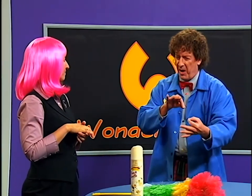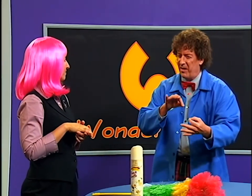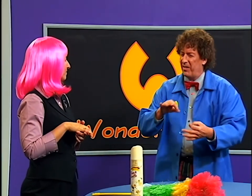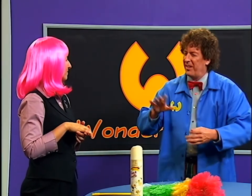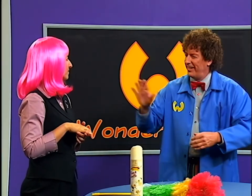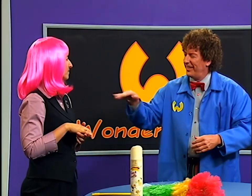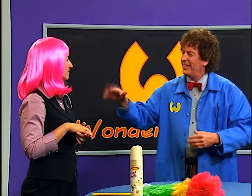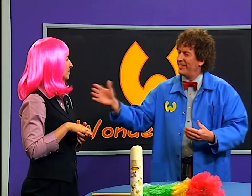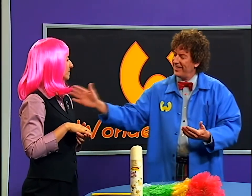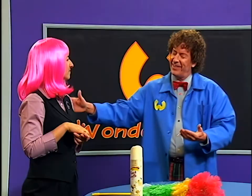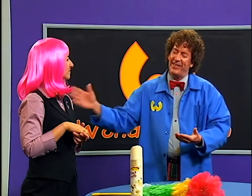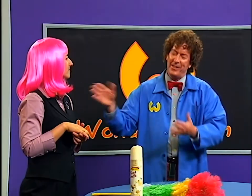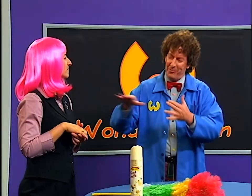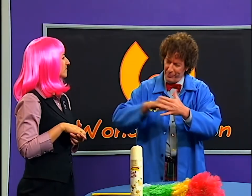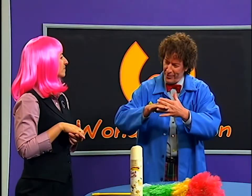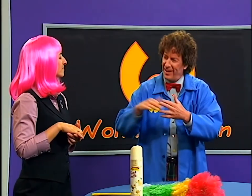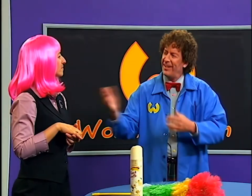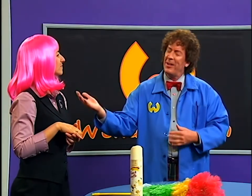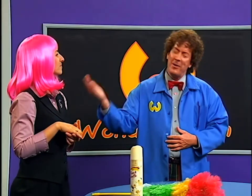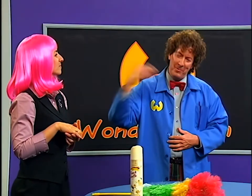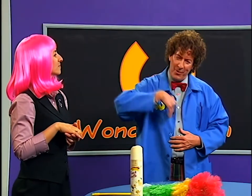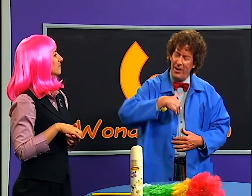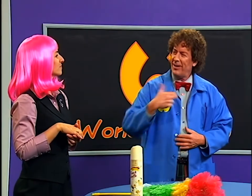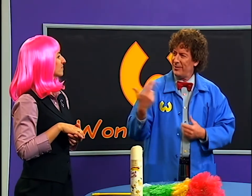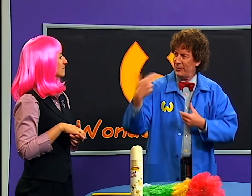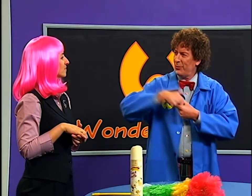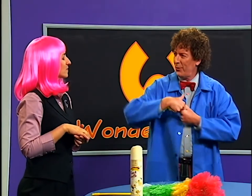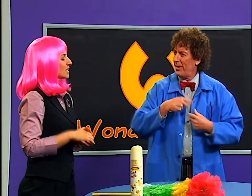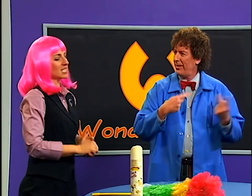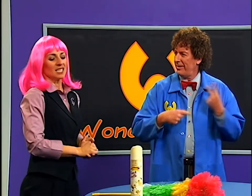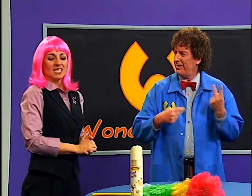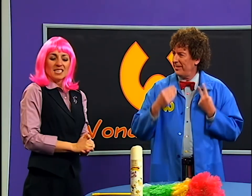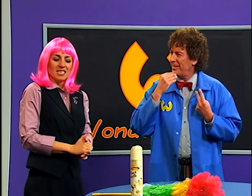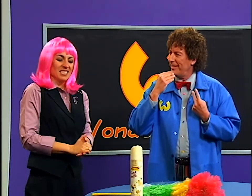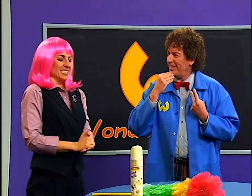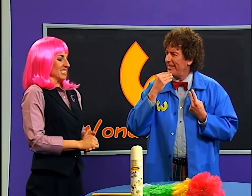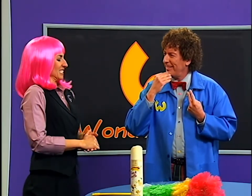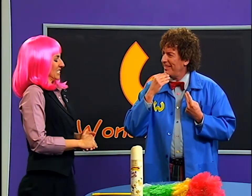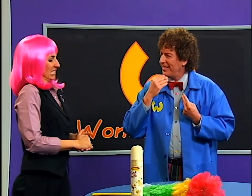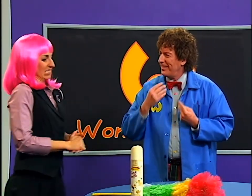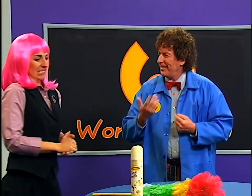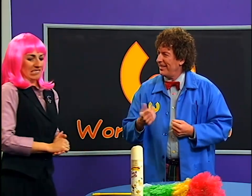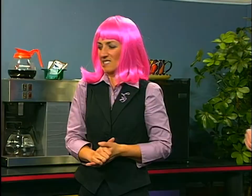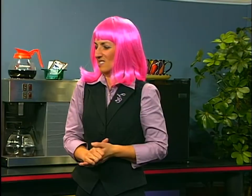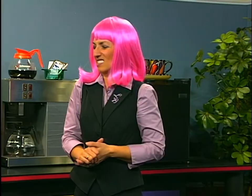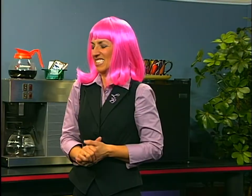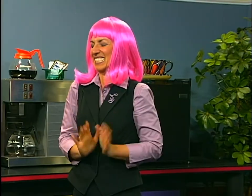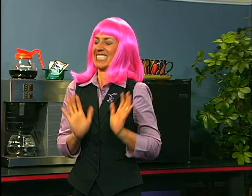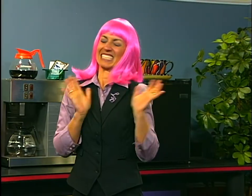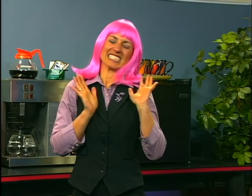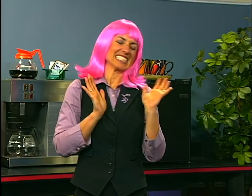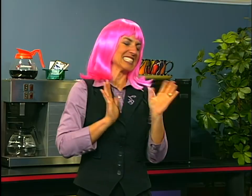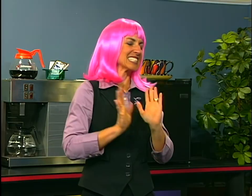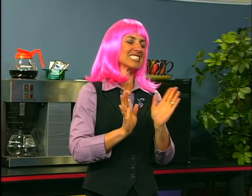IT DOESN'T NEED GAS OR ELECTRICITY OR ANY KIND OF FUEL TO MAKE IT RUN.